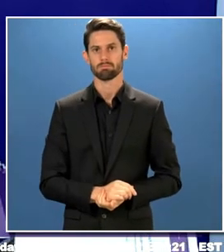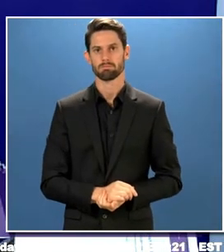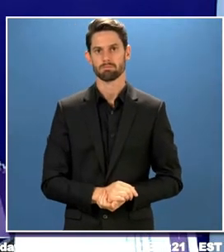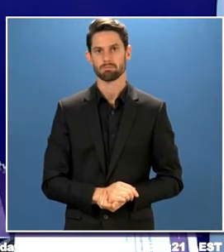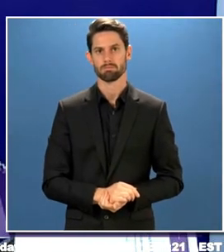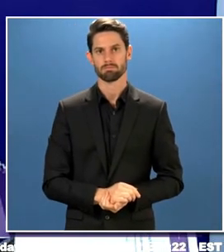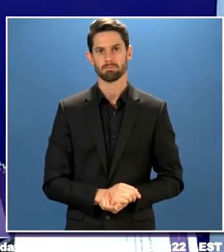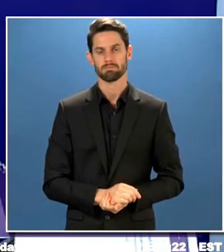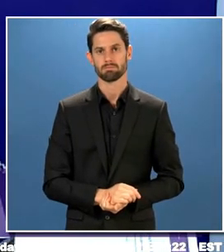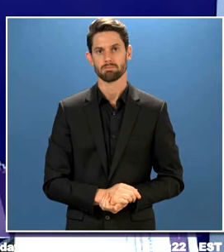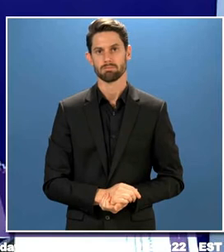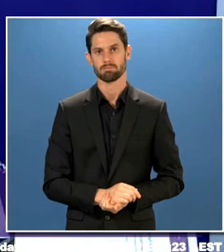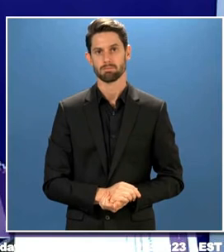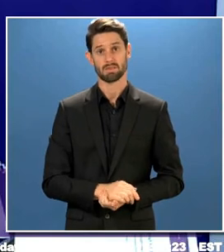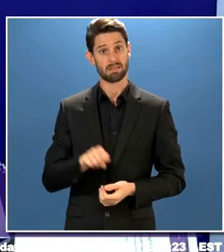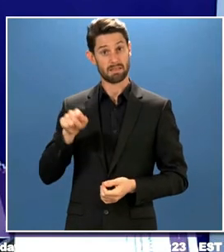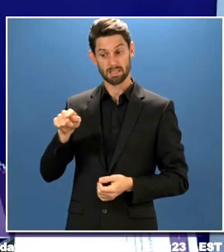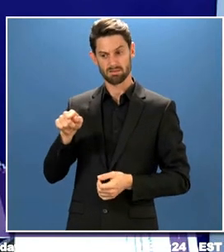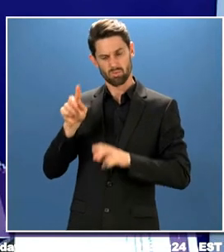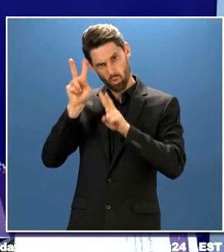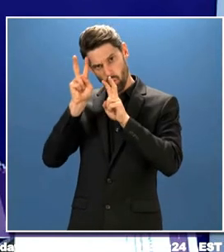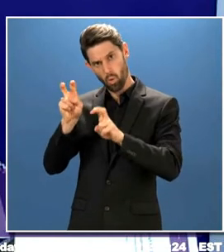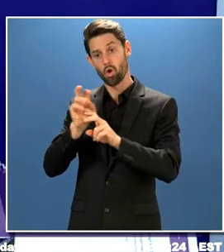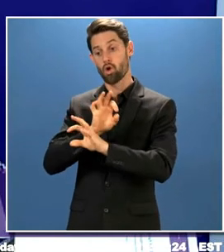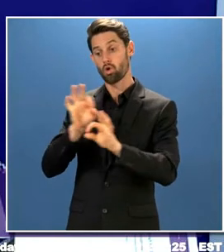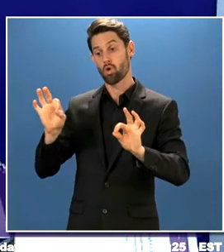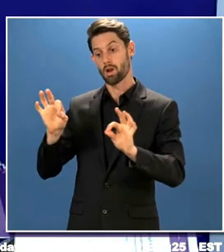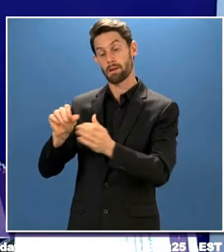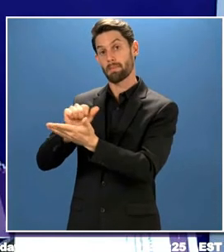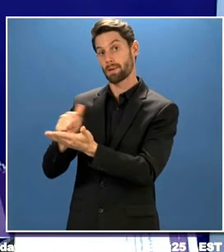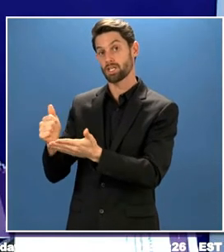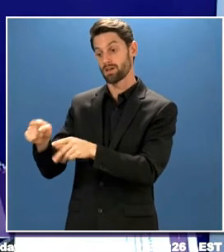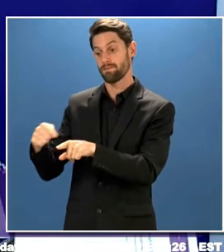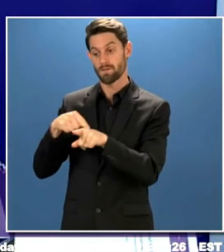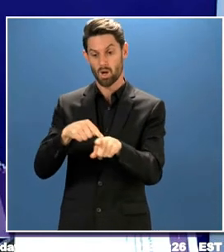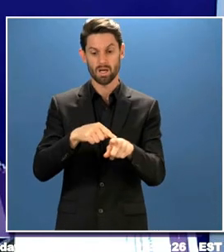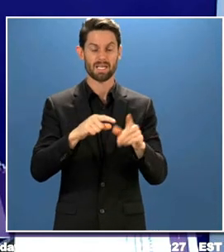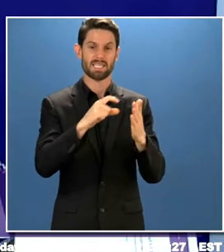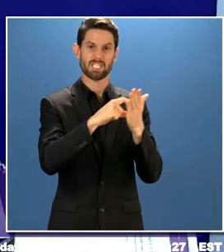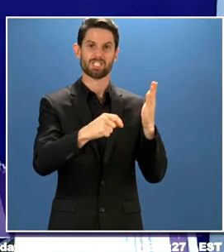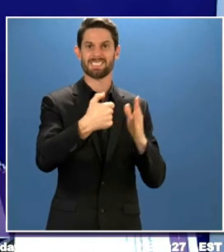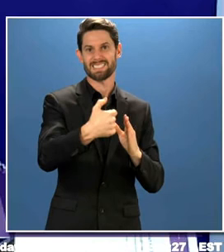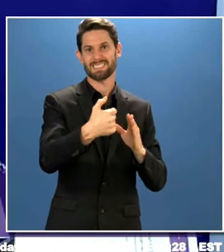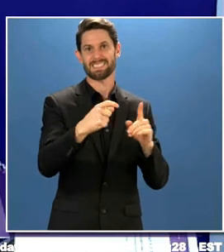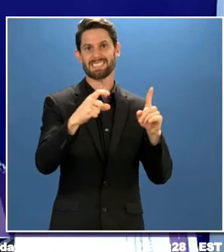which is a direction not to publish that was made pursuant to section 6D(3)